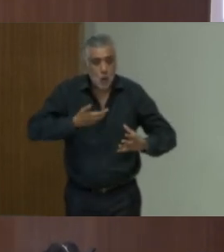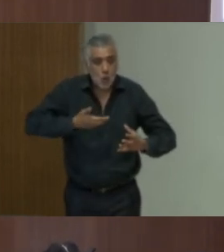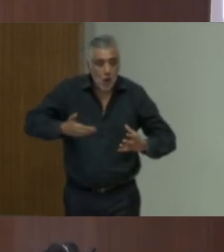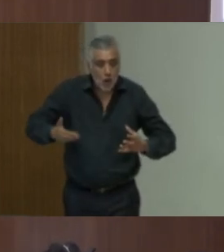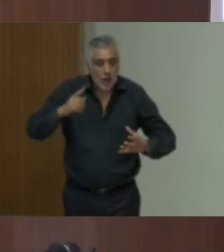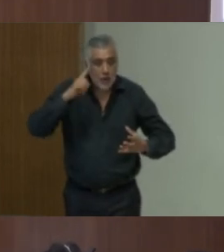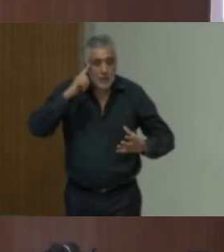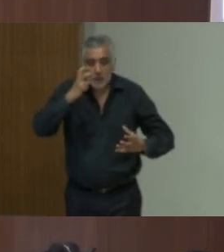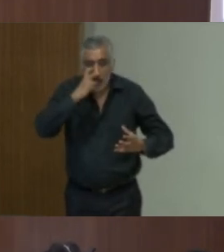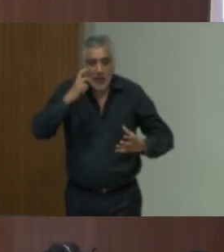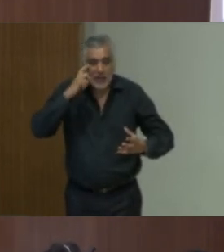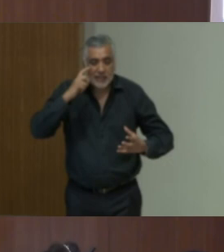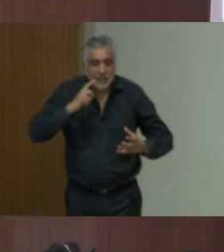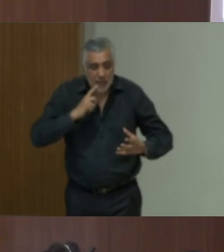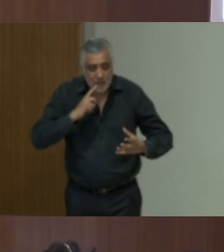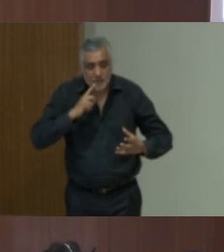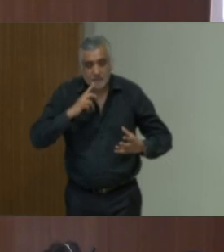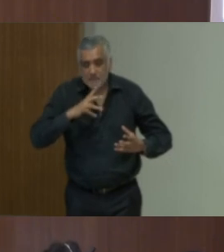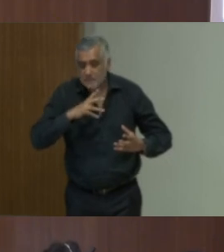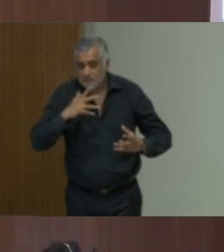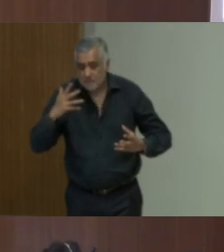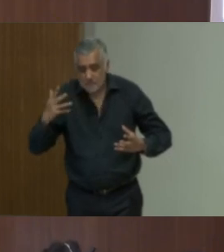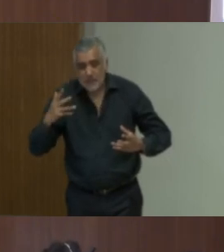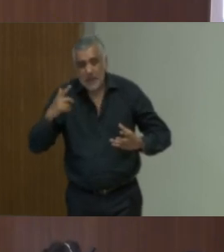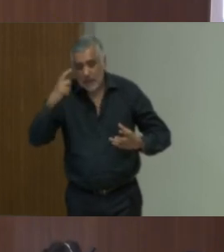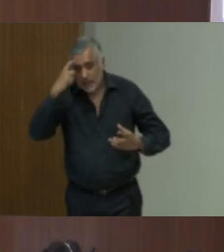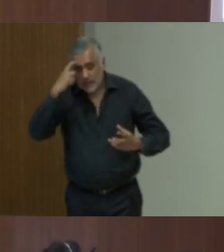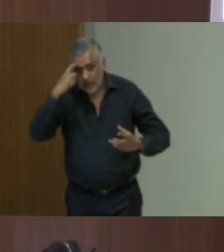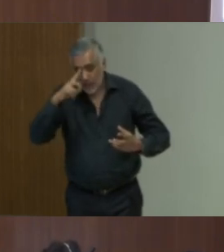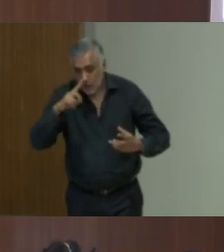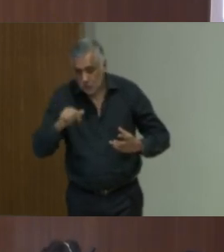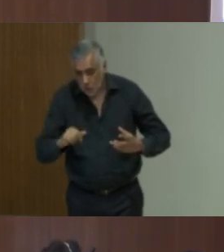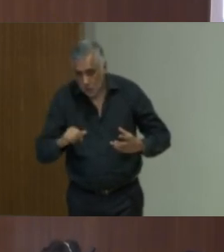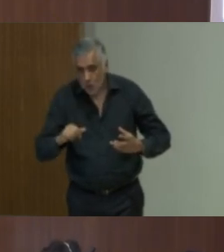and the intellectual disabled. Is very, very little